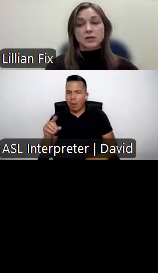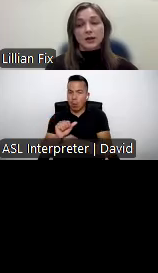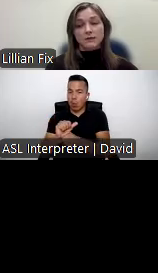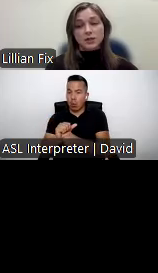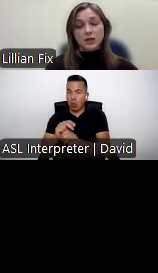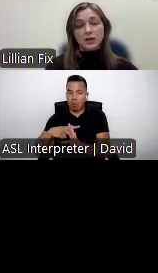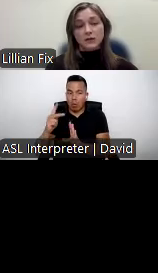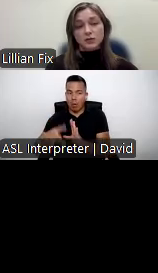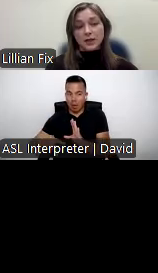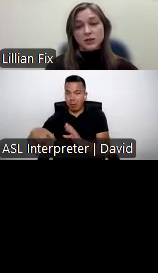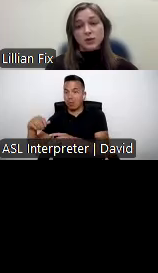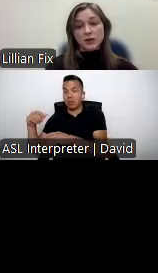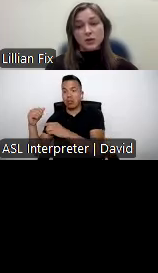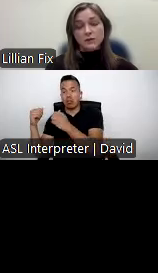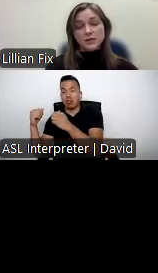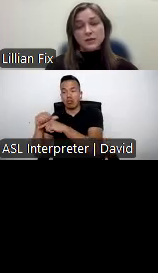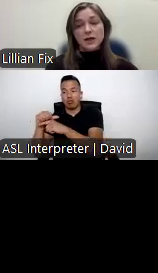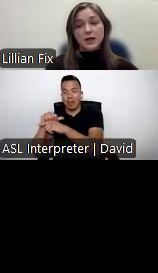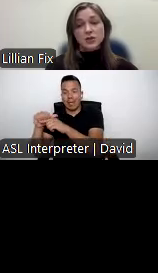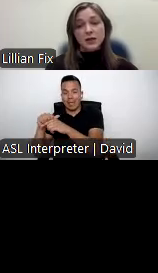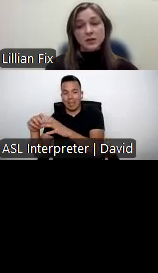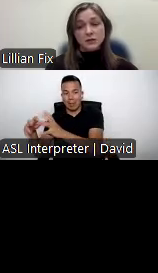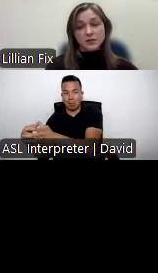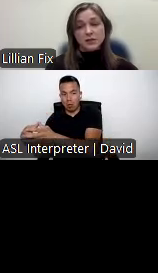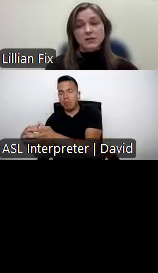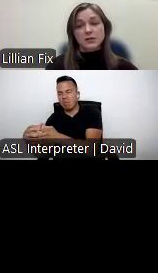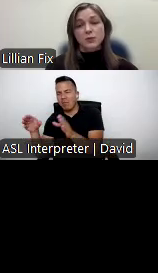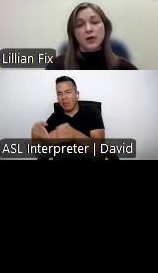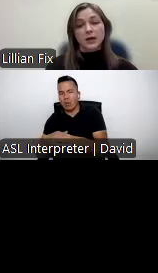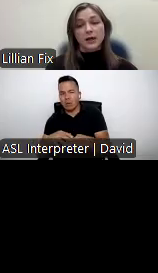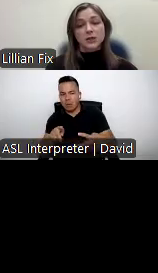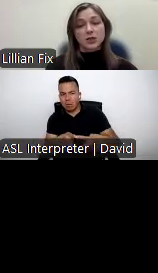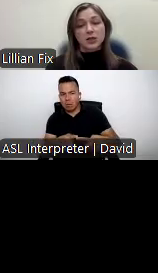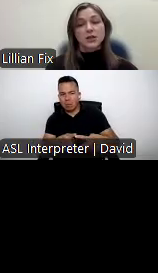encourages leveraging individualized career services and training services to support AI